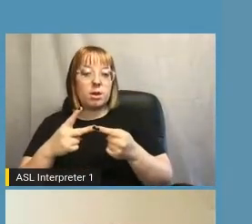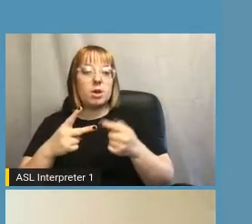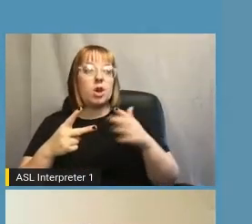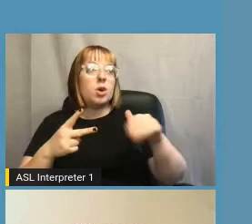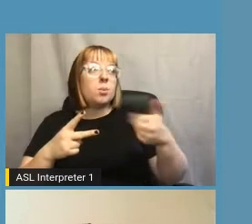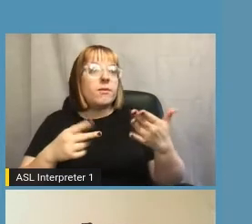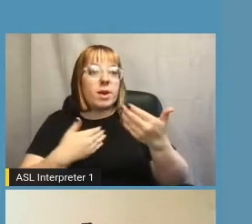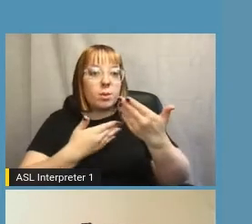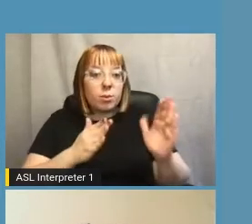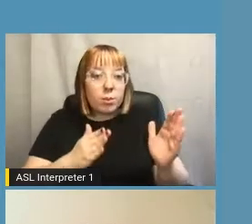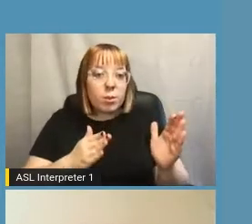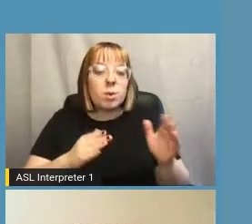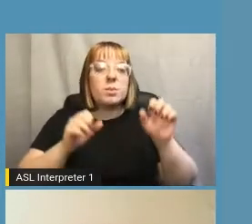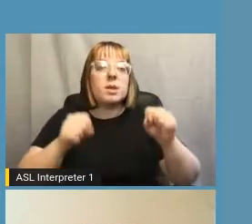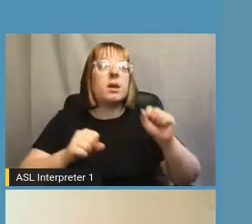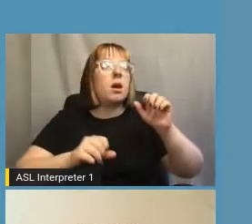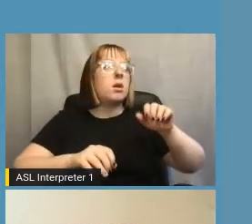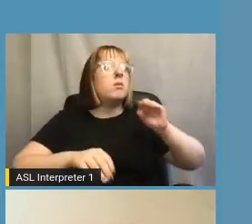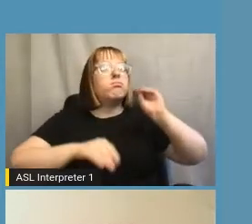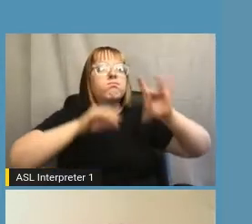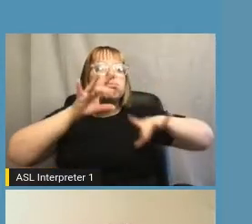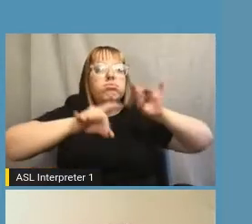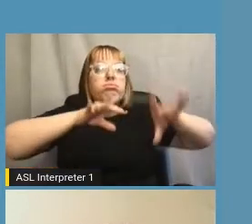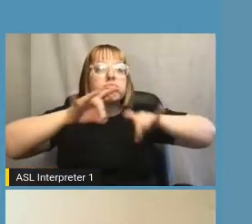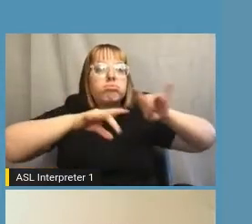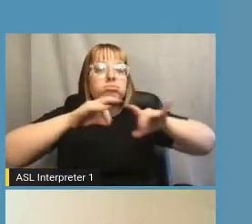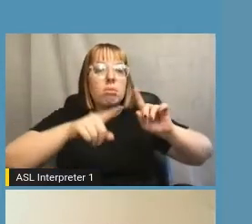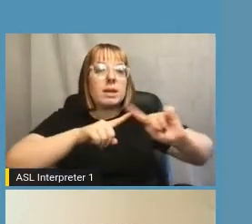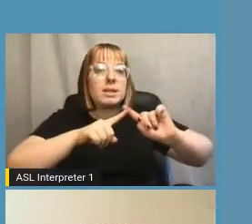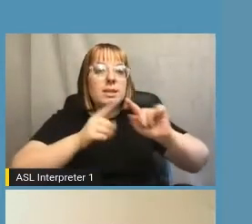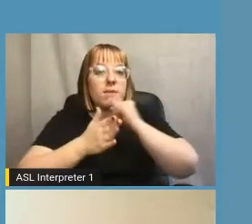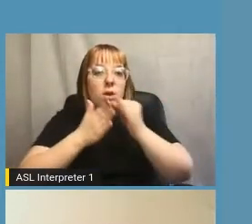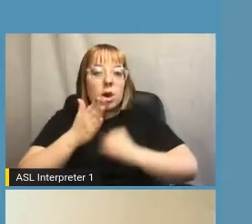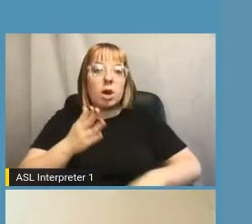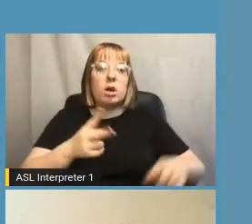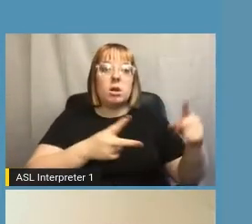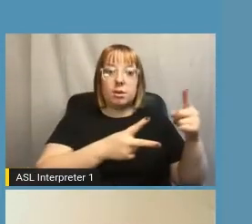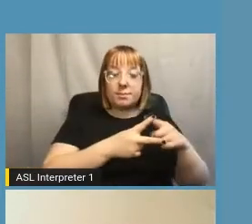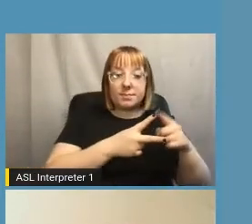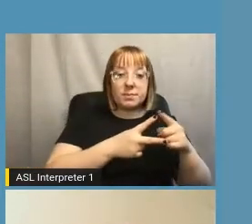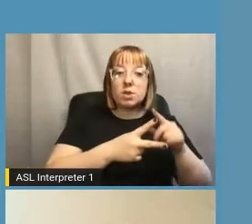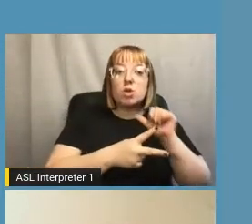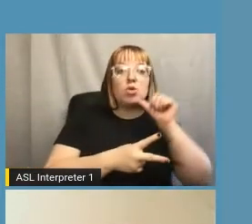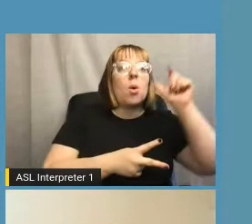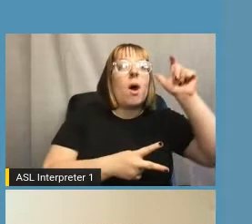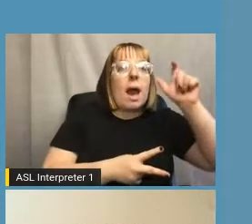put work in versus the second life where you don't have to make it look like an actual space in real